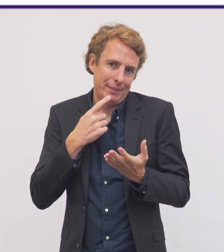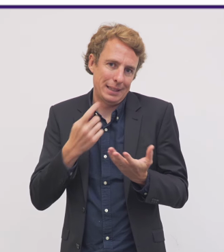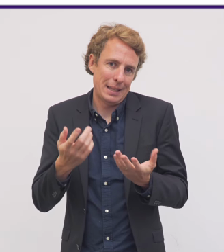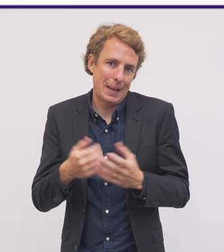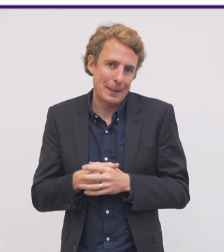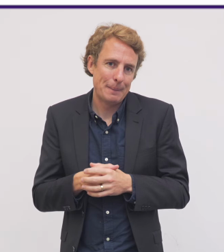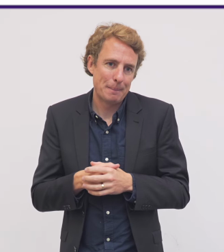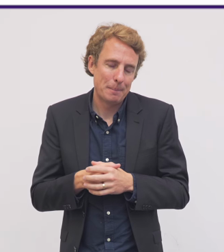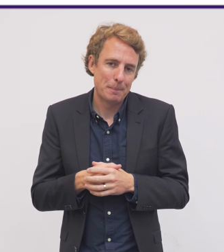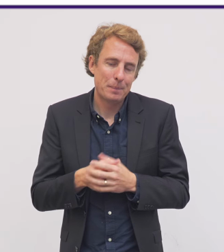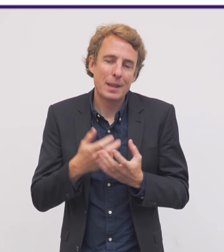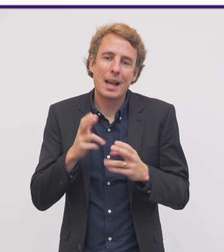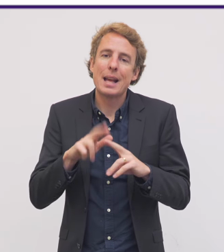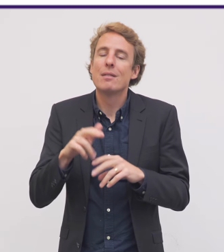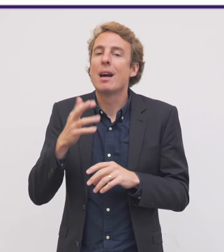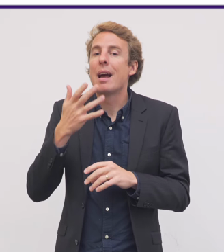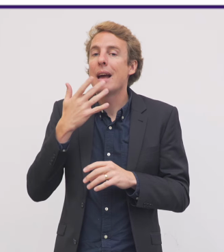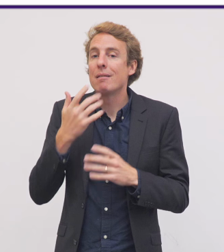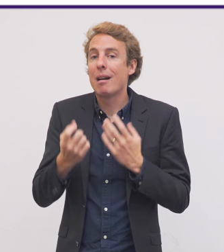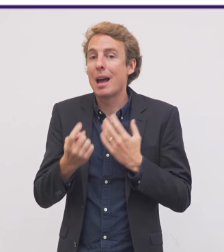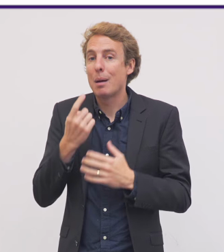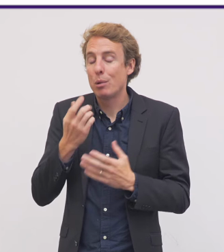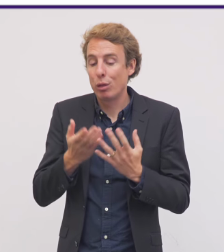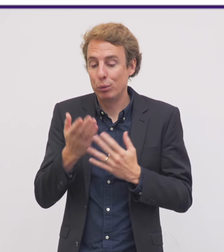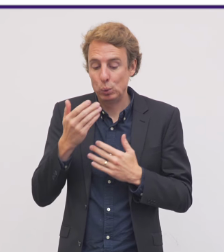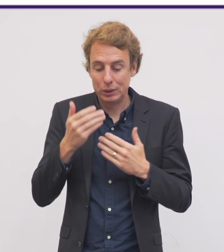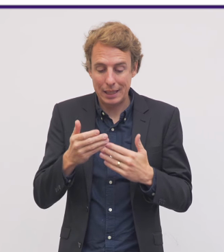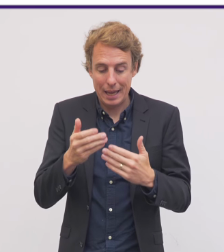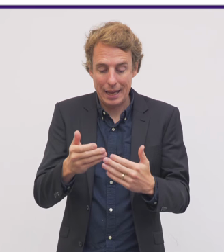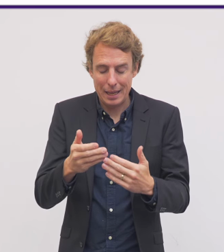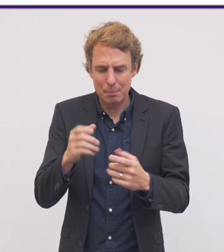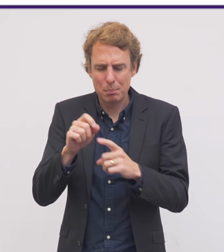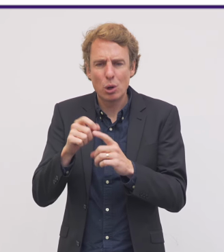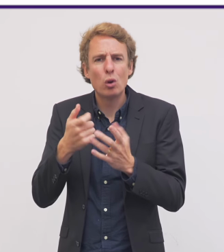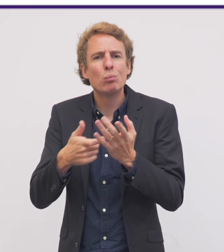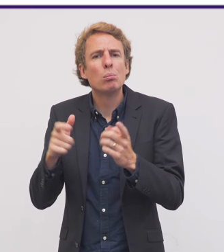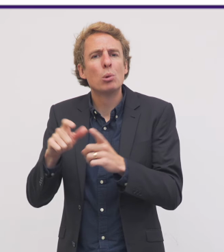When you get an error in staging, but it's fine in prod, that's normalizing issues.